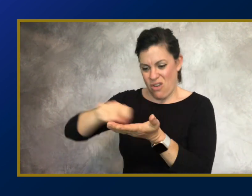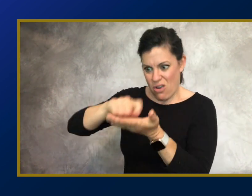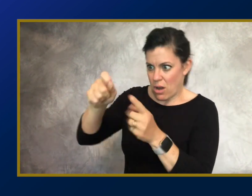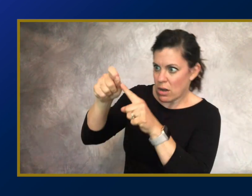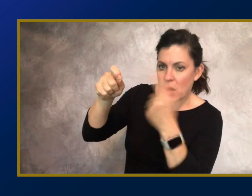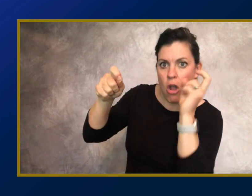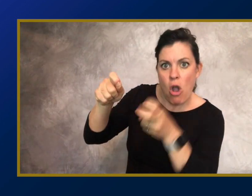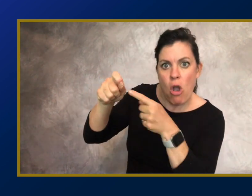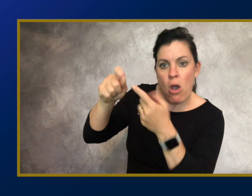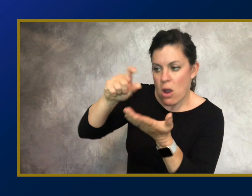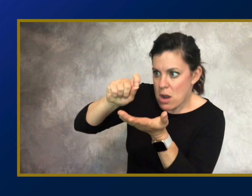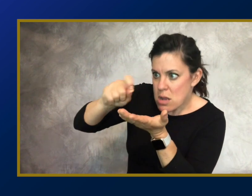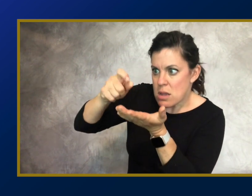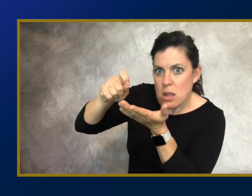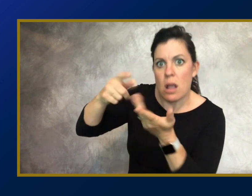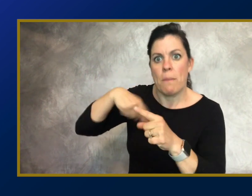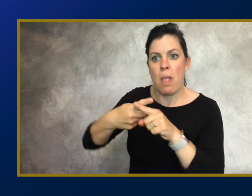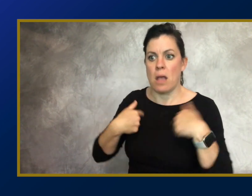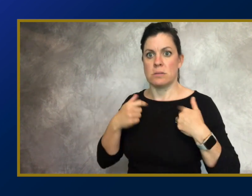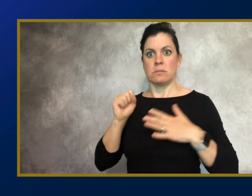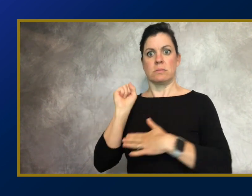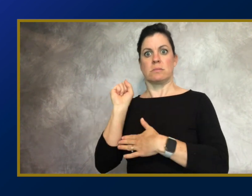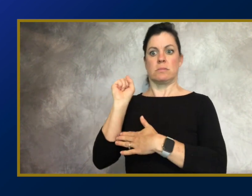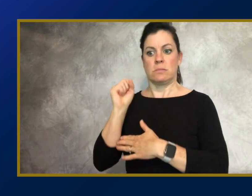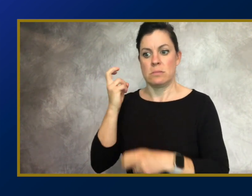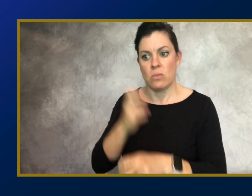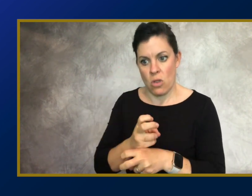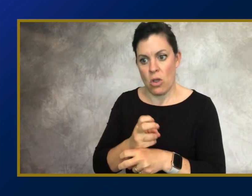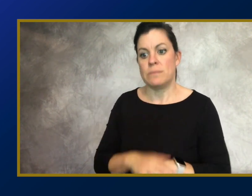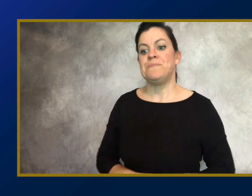Sometimes too when they sit in a chair, you'll see them wrap their legs around the chair and that's